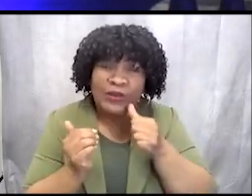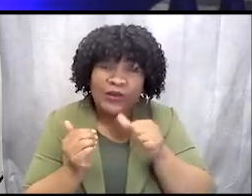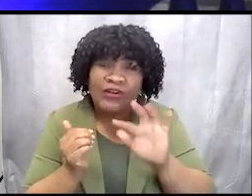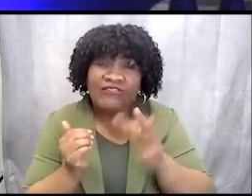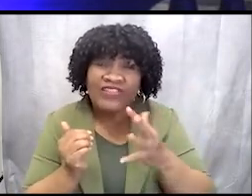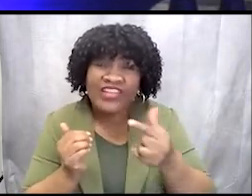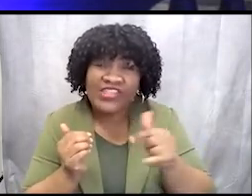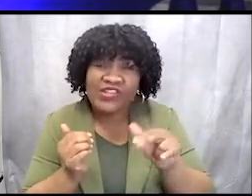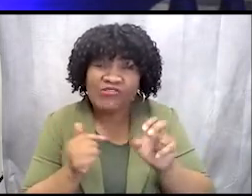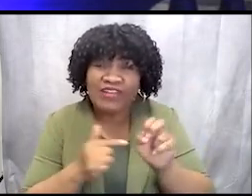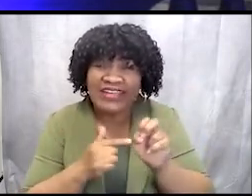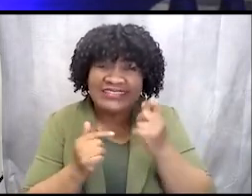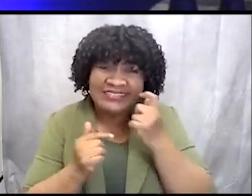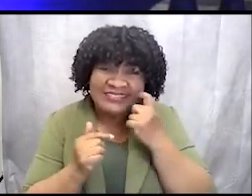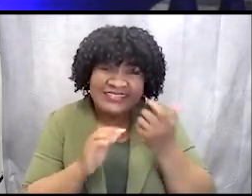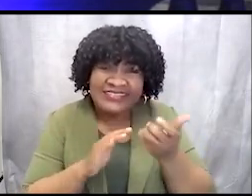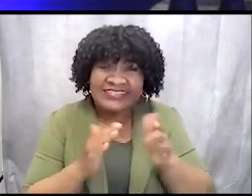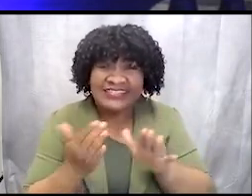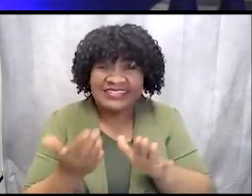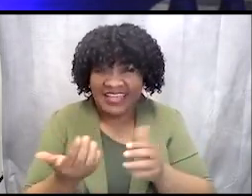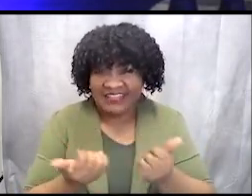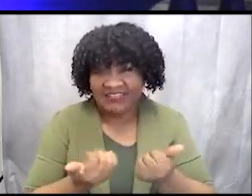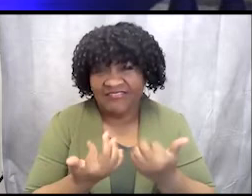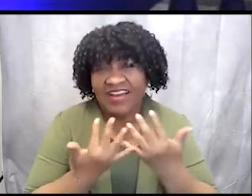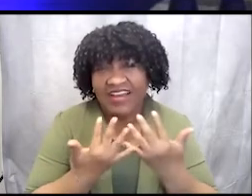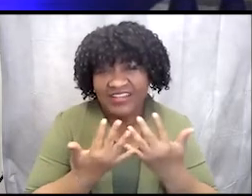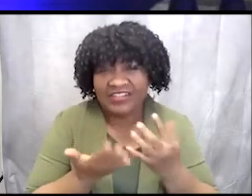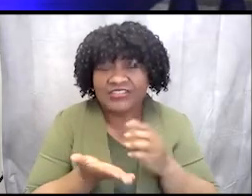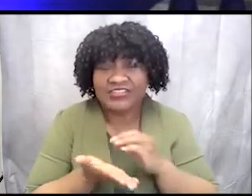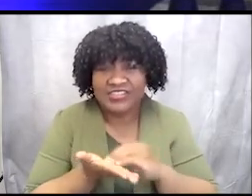who had just died in the fire, that she had written to him.